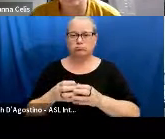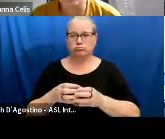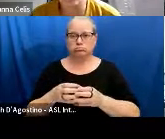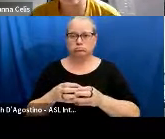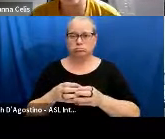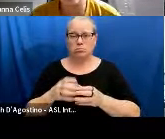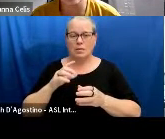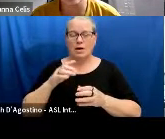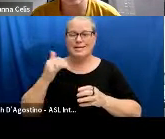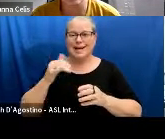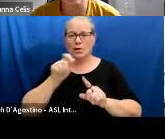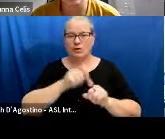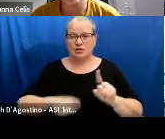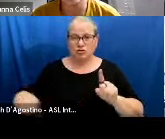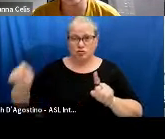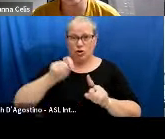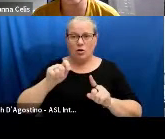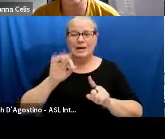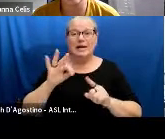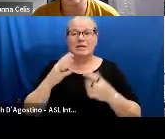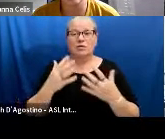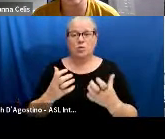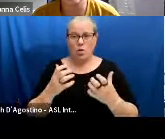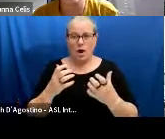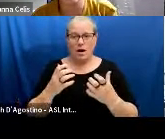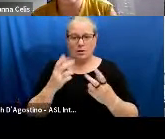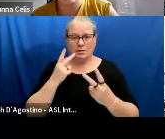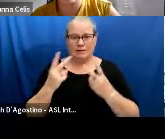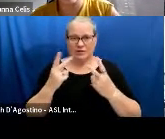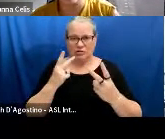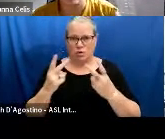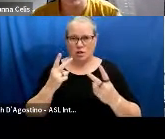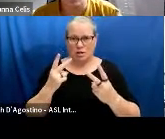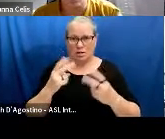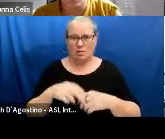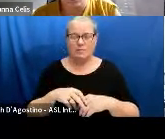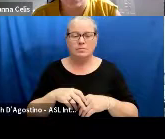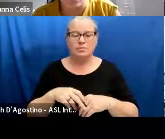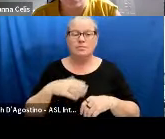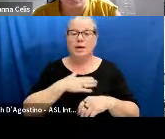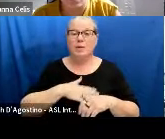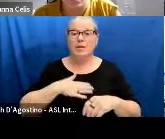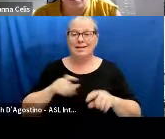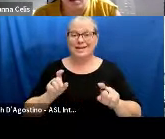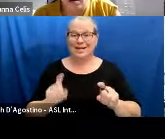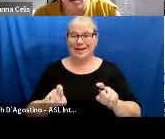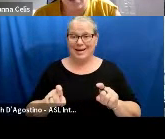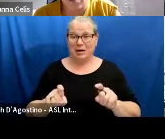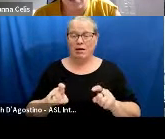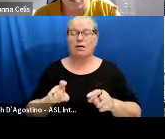if if you want a visual reference please click on the globe and choose either english or spanish